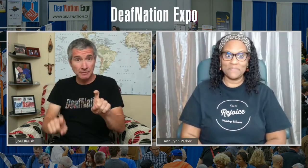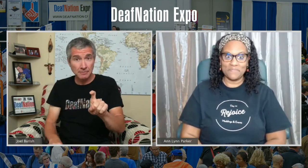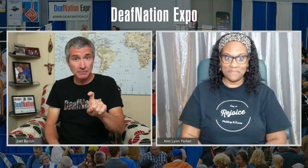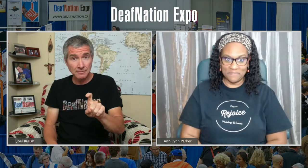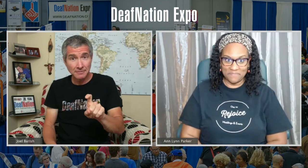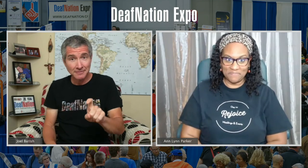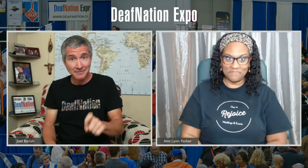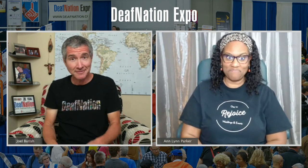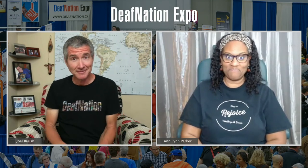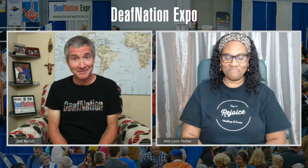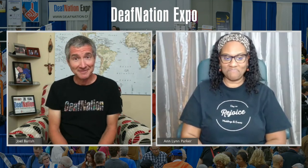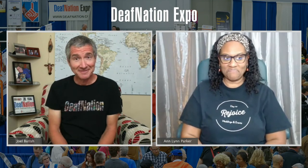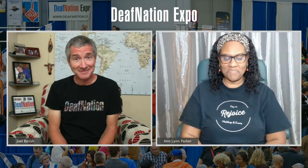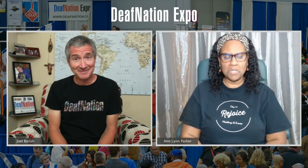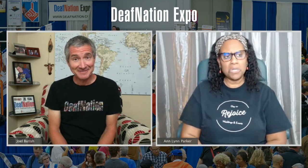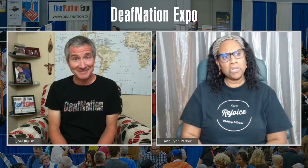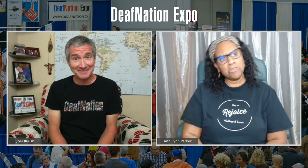Do you notice a difference in their artistic ideas?